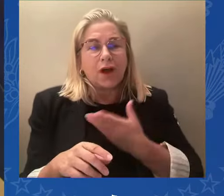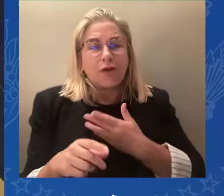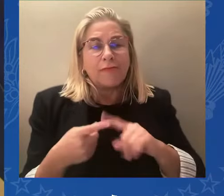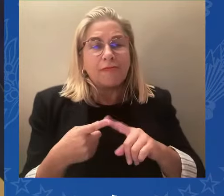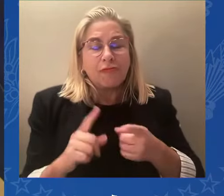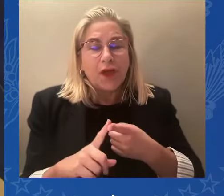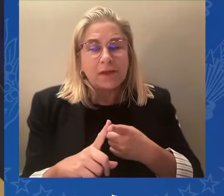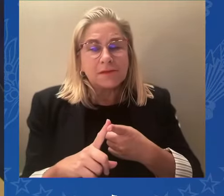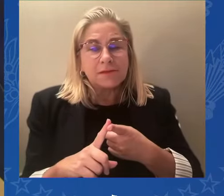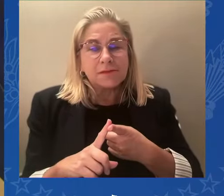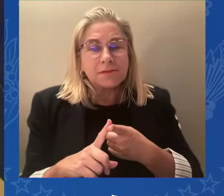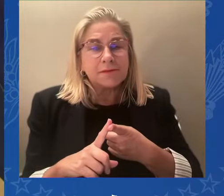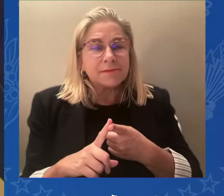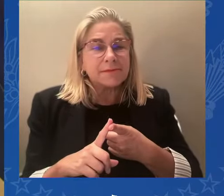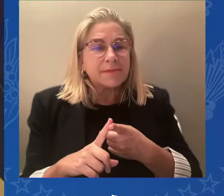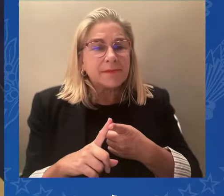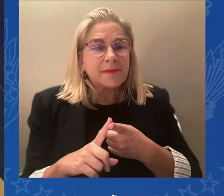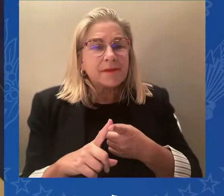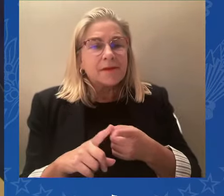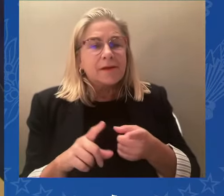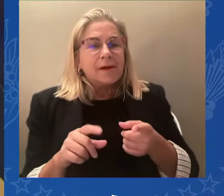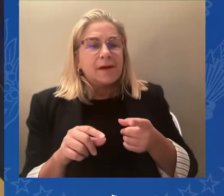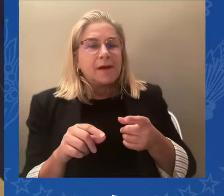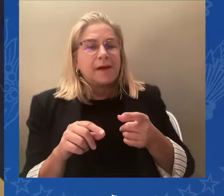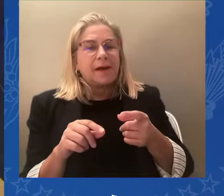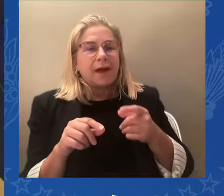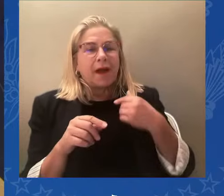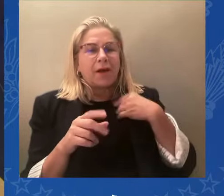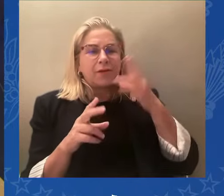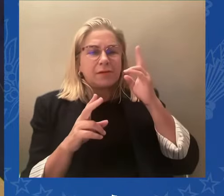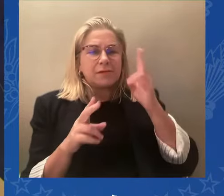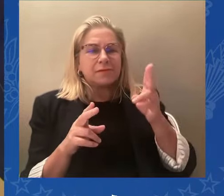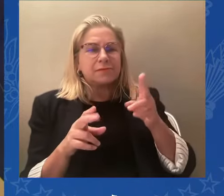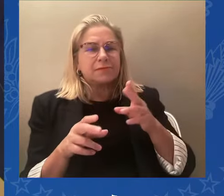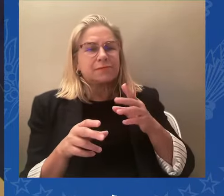; Donald Payne Jr.; and Sheila Jackson Lee.